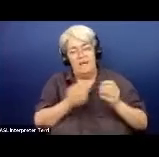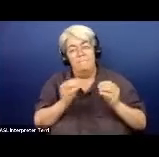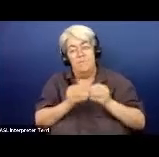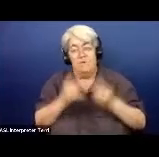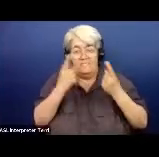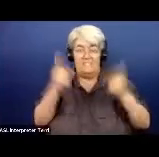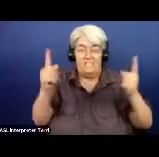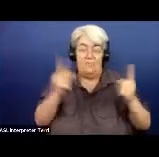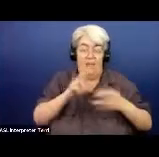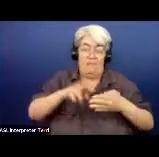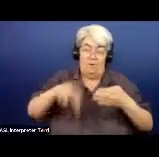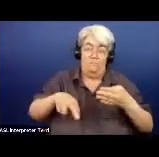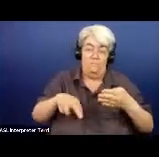outcomes from the persons that they